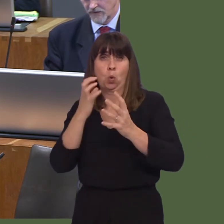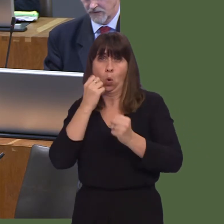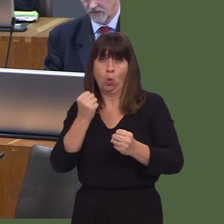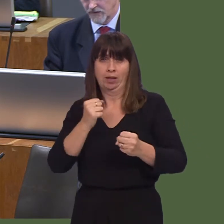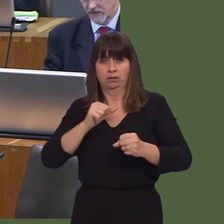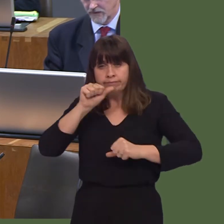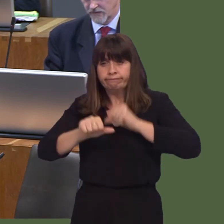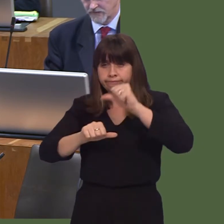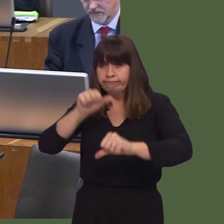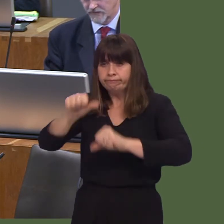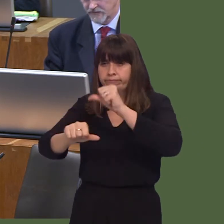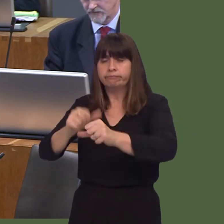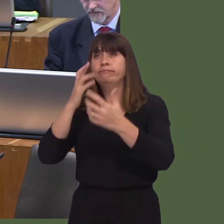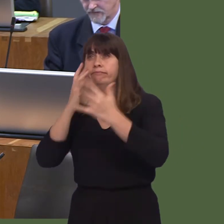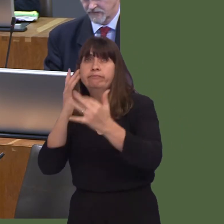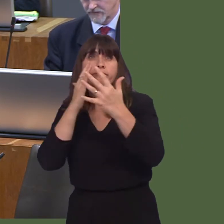and guidance to site owners, occupiers and interested parties.